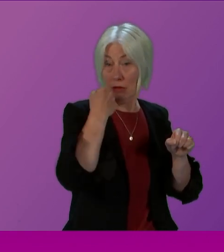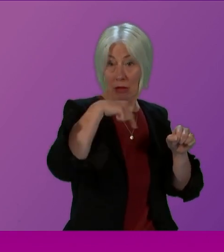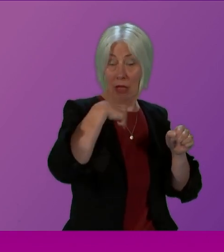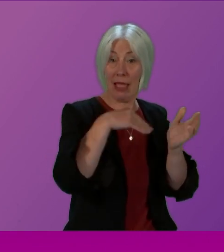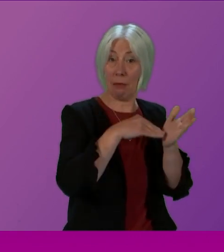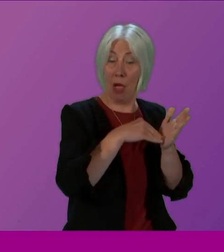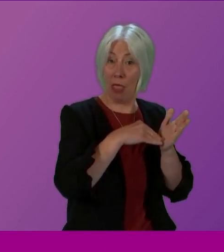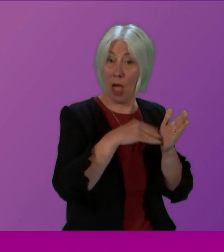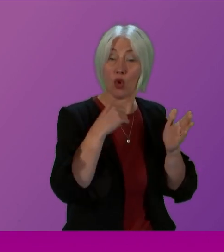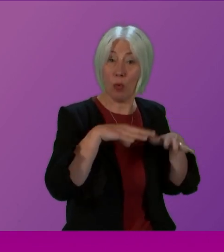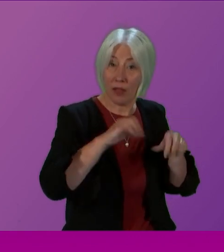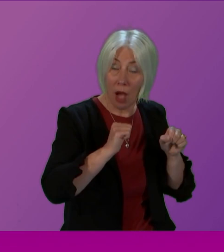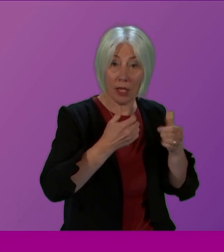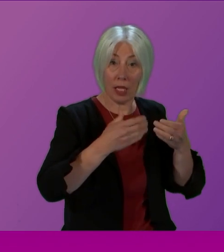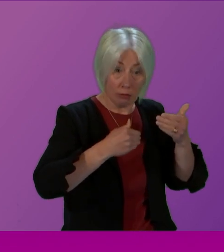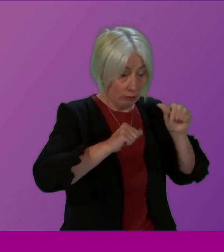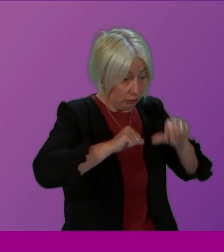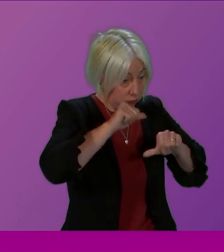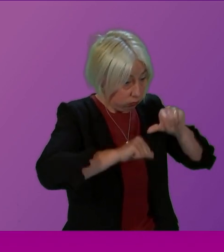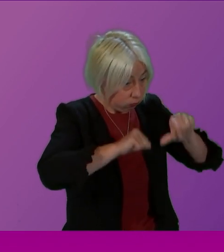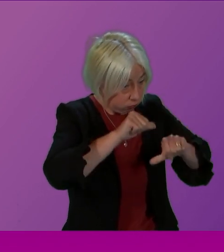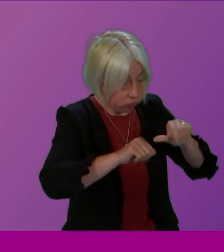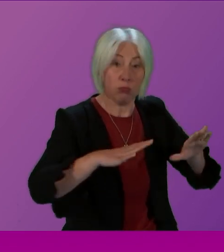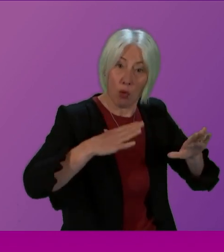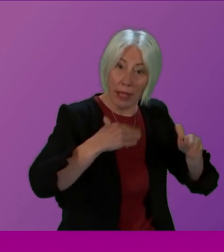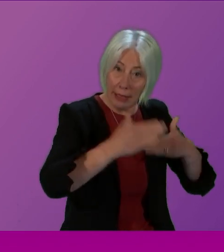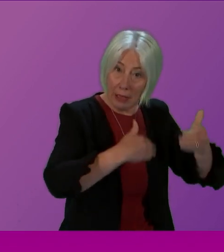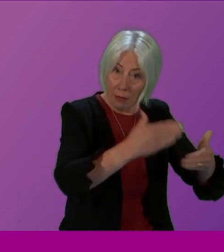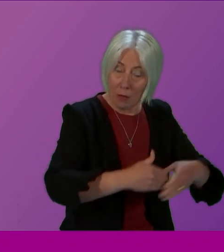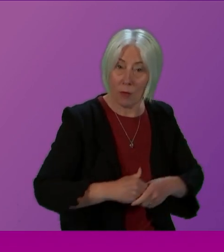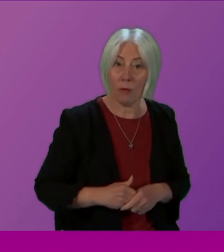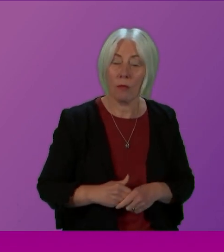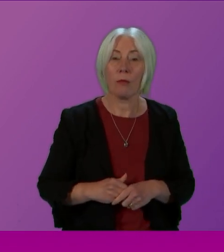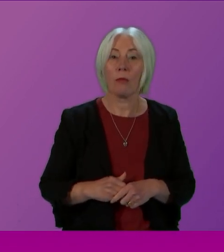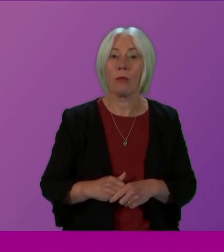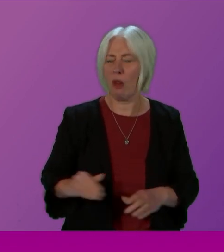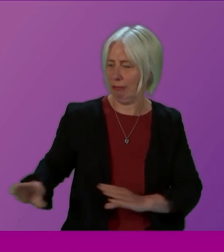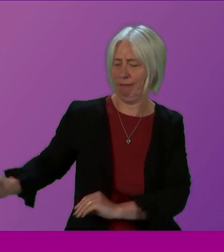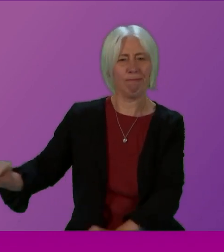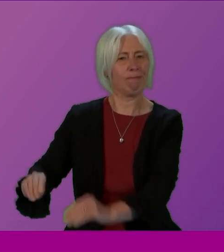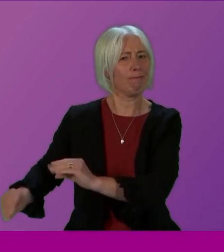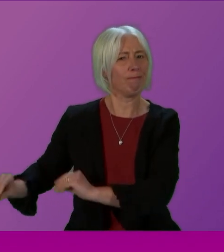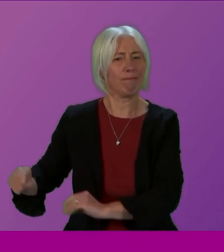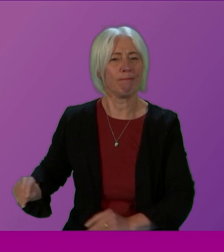so those milestones continue to be delivered.